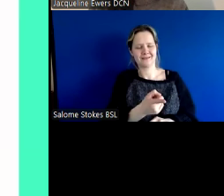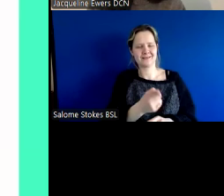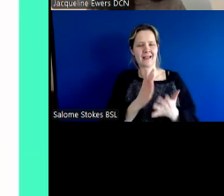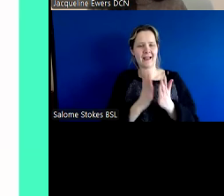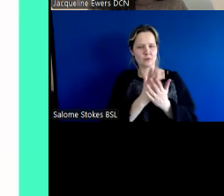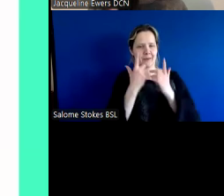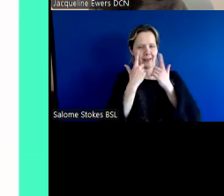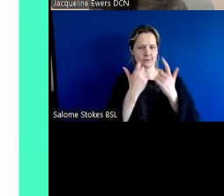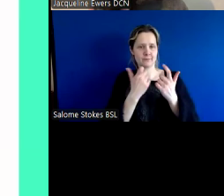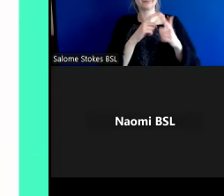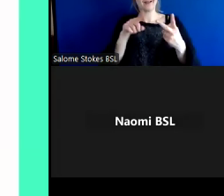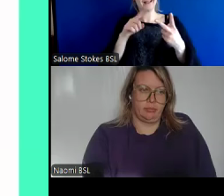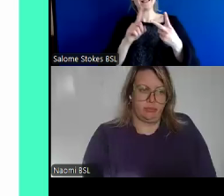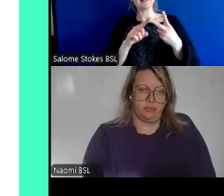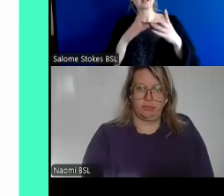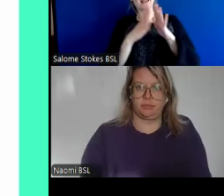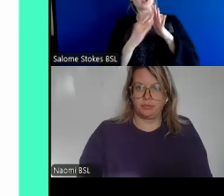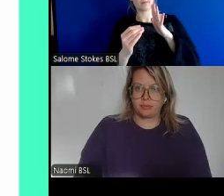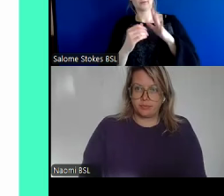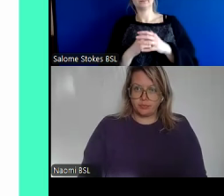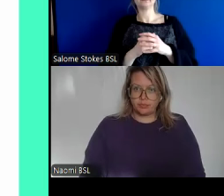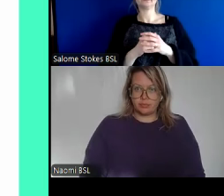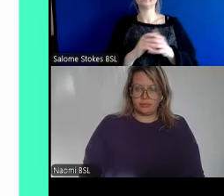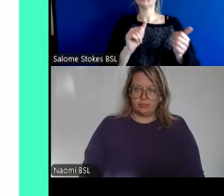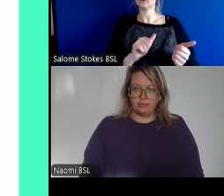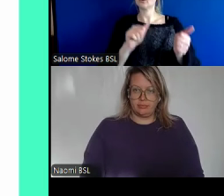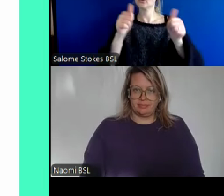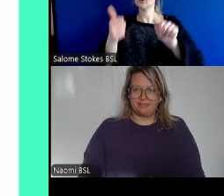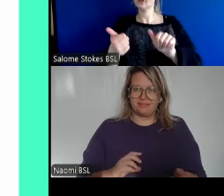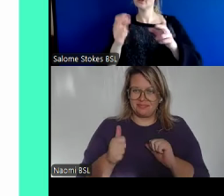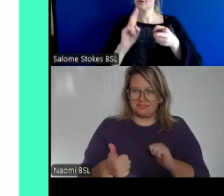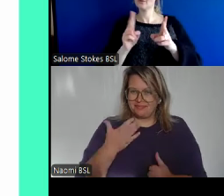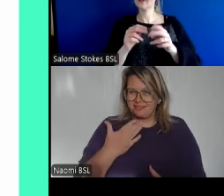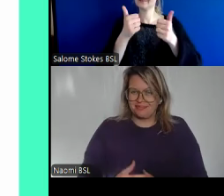My second example is where North Sunset Arts have appreciated